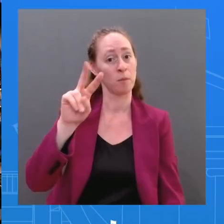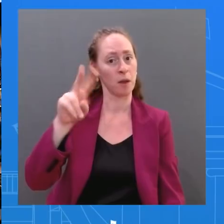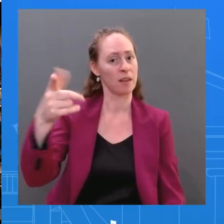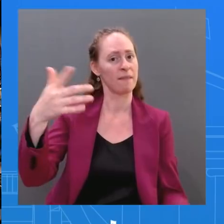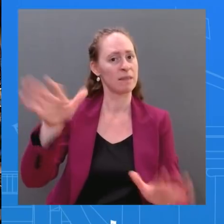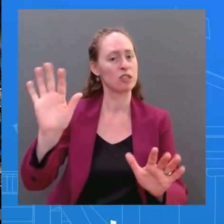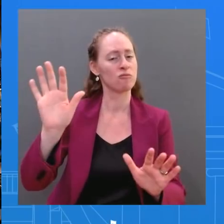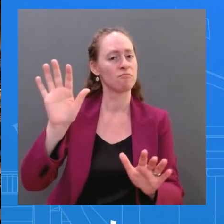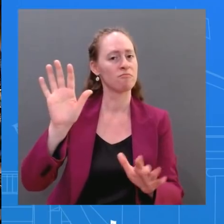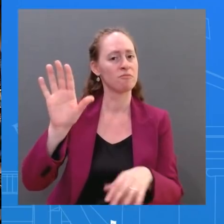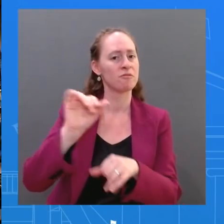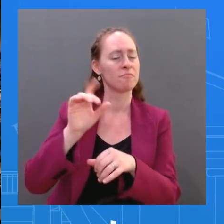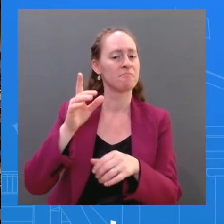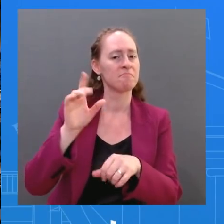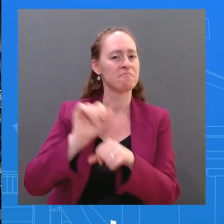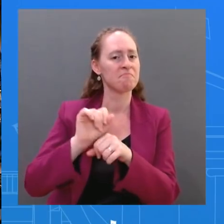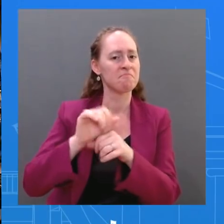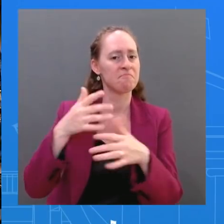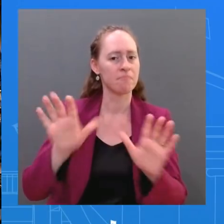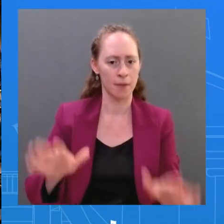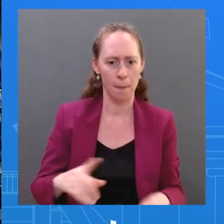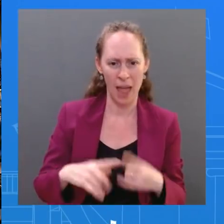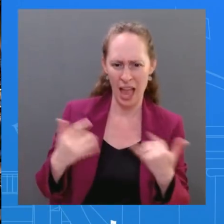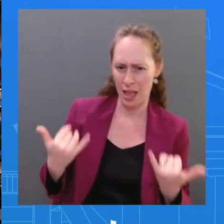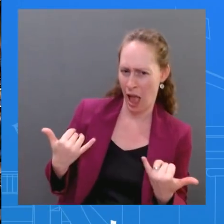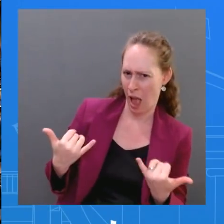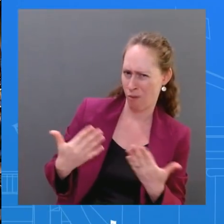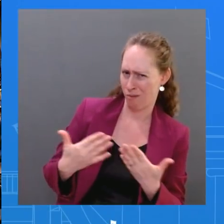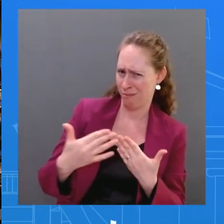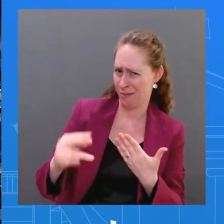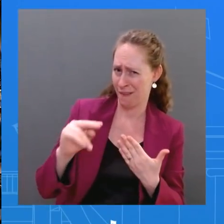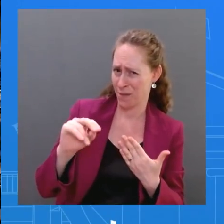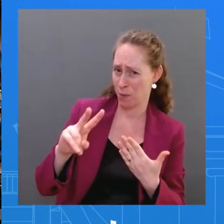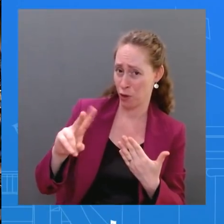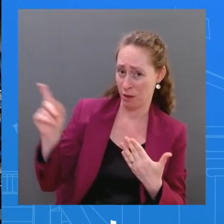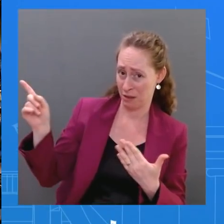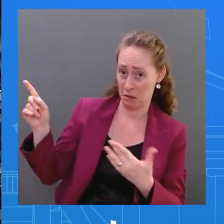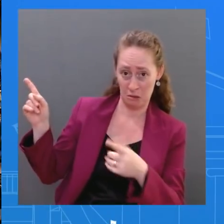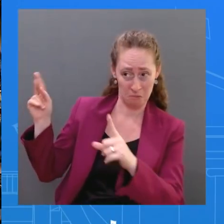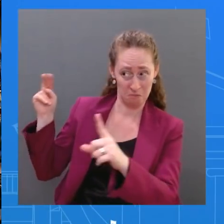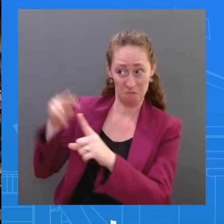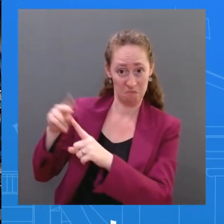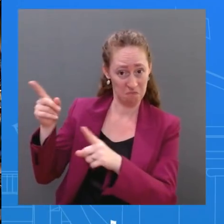the President still is confident that he's able to fairly